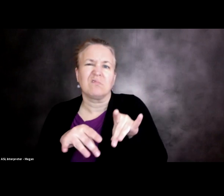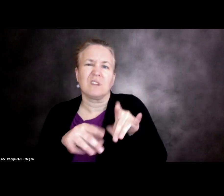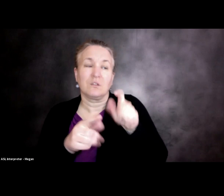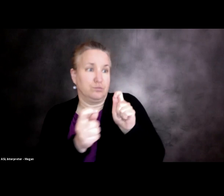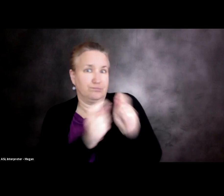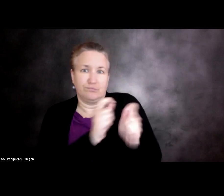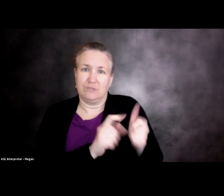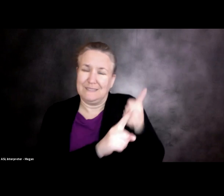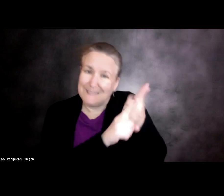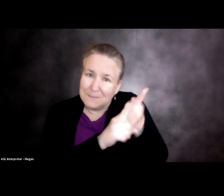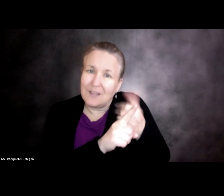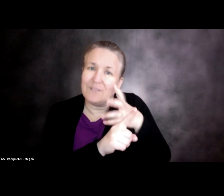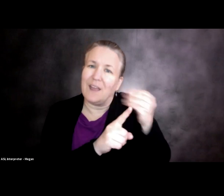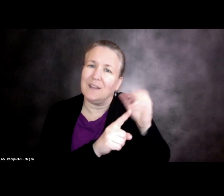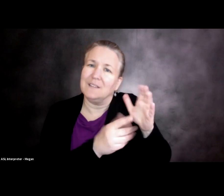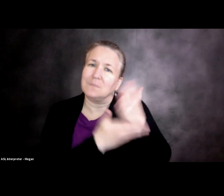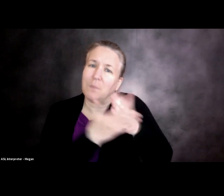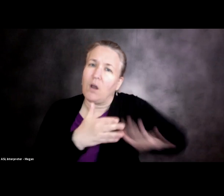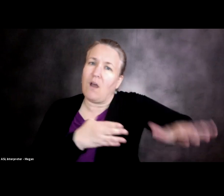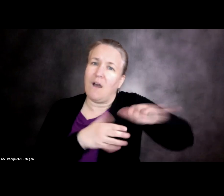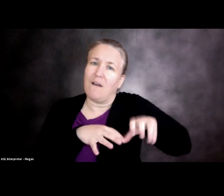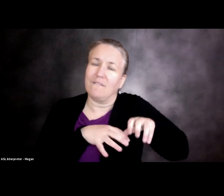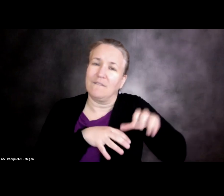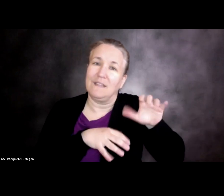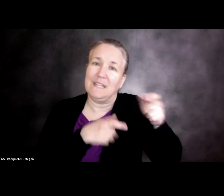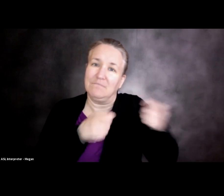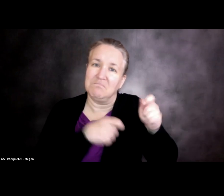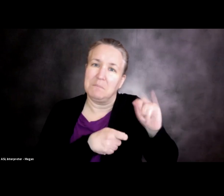and his corner of the imperial world.